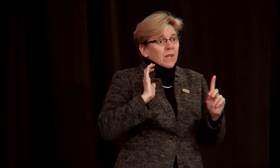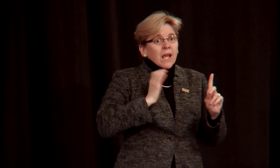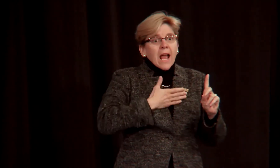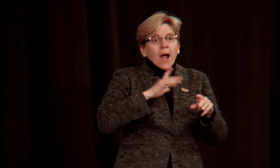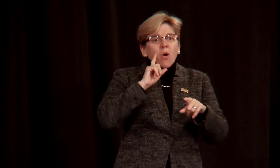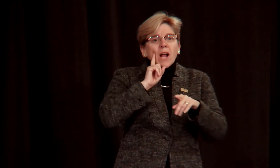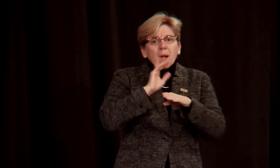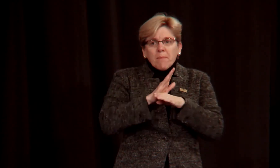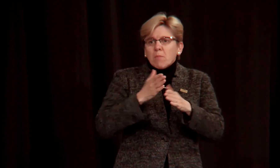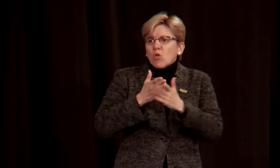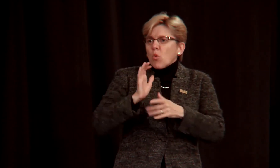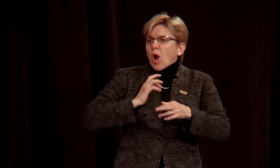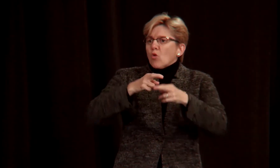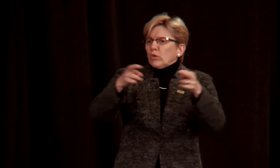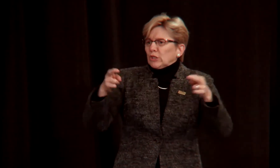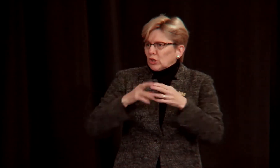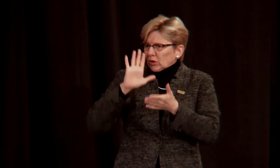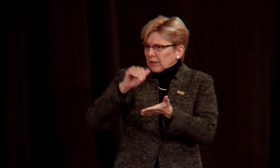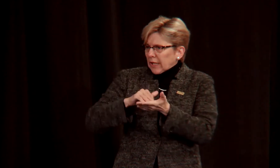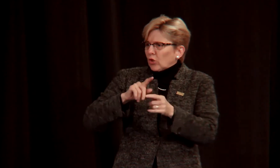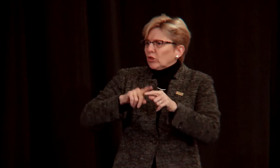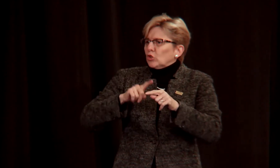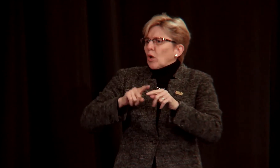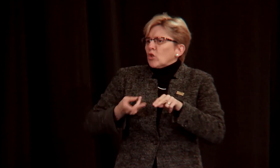Our regional centers are part of our commitment to